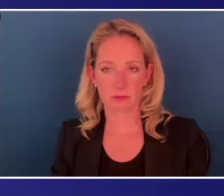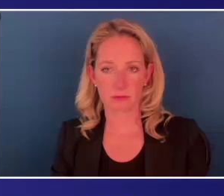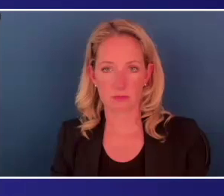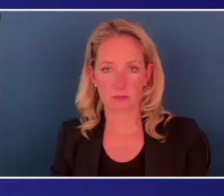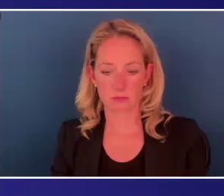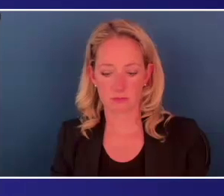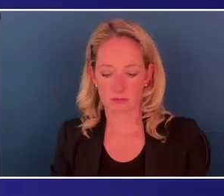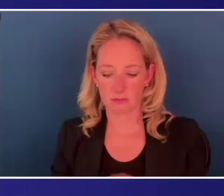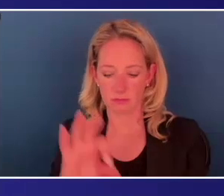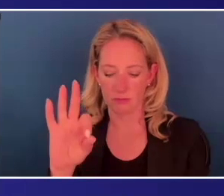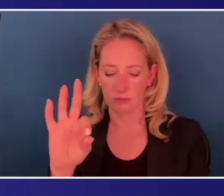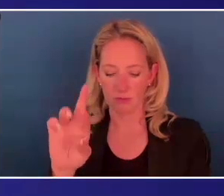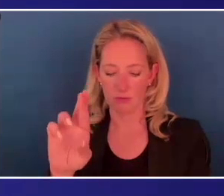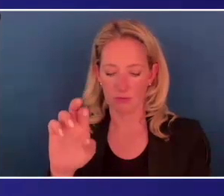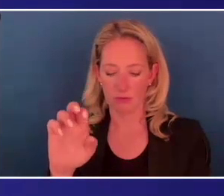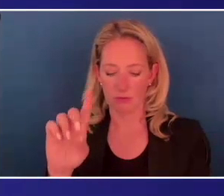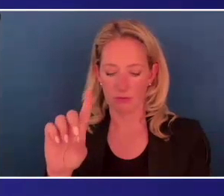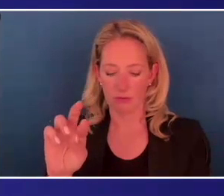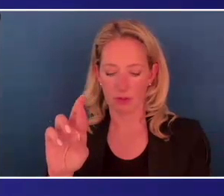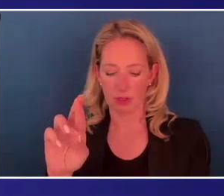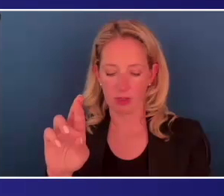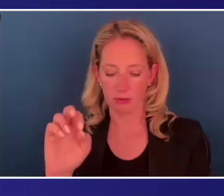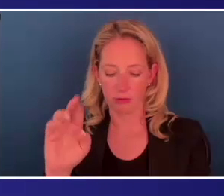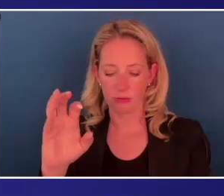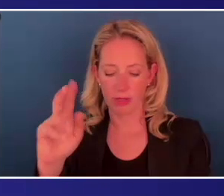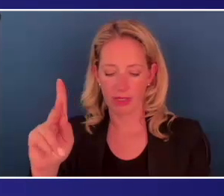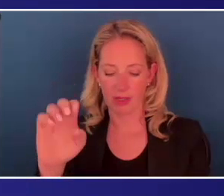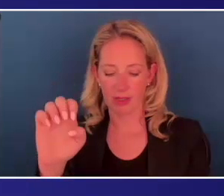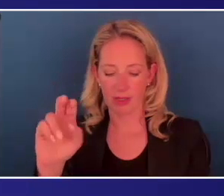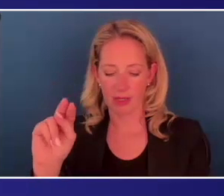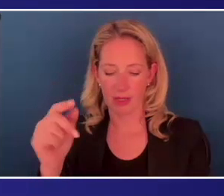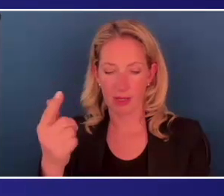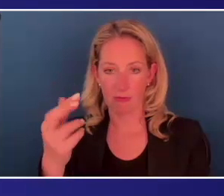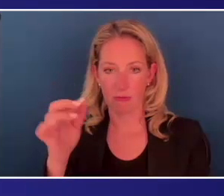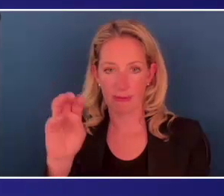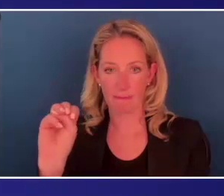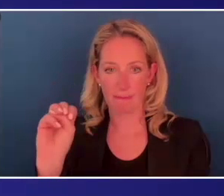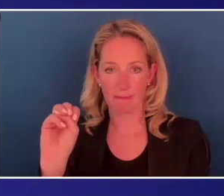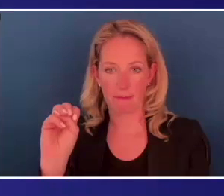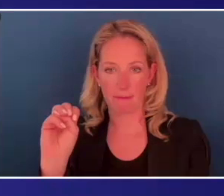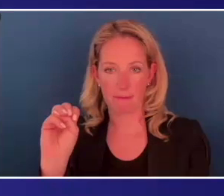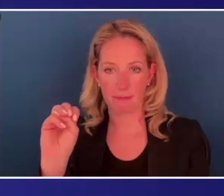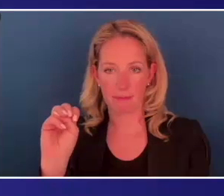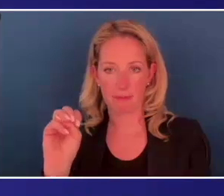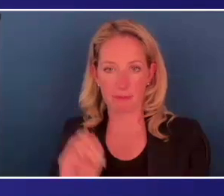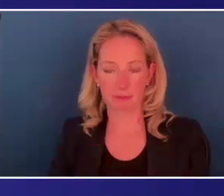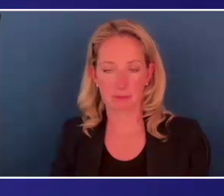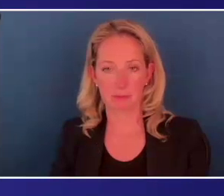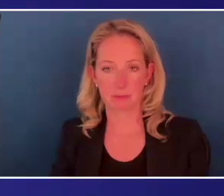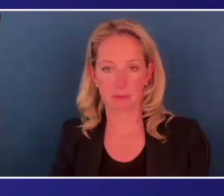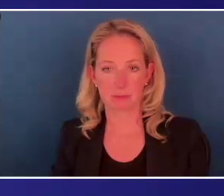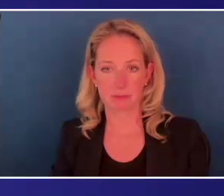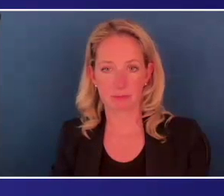Frederick En. Frederick En.